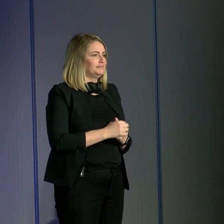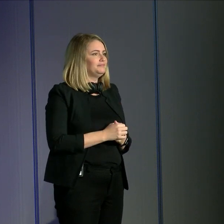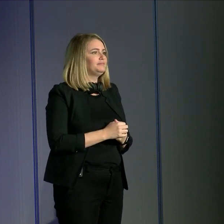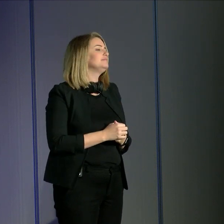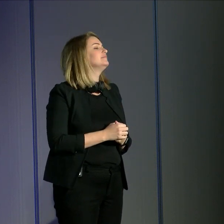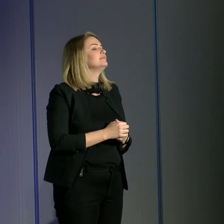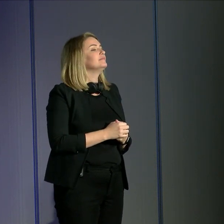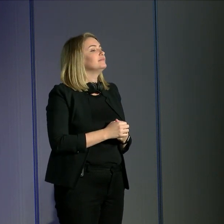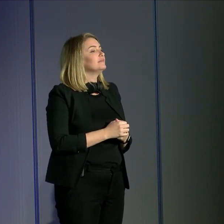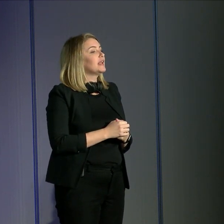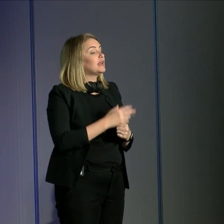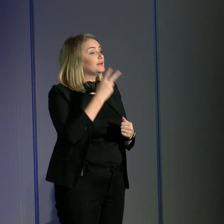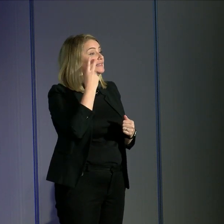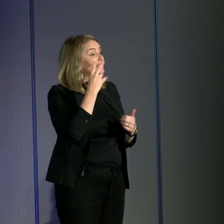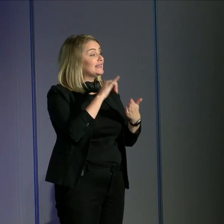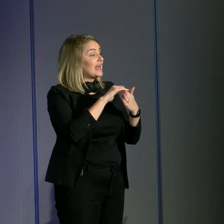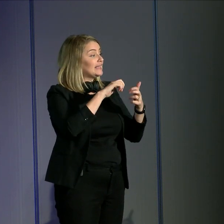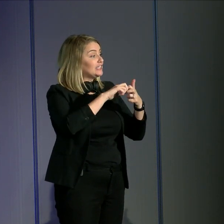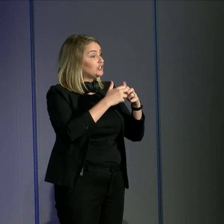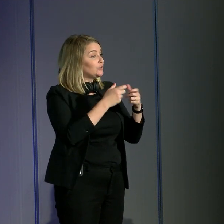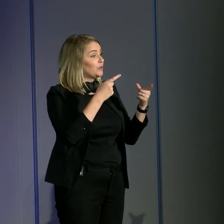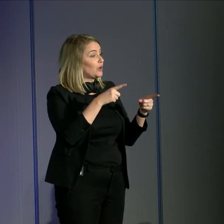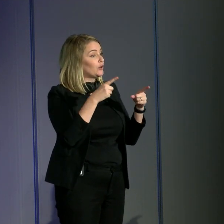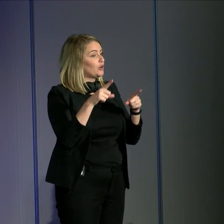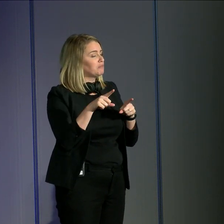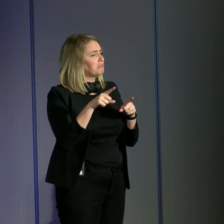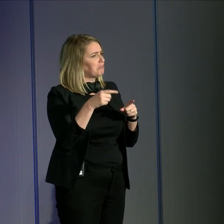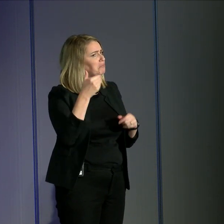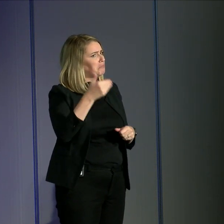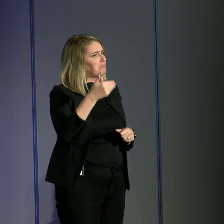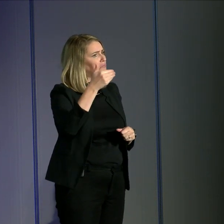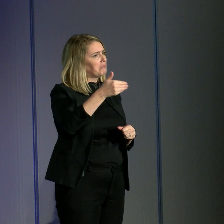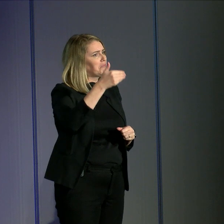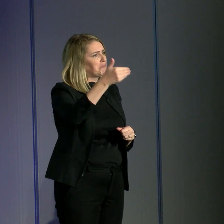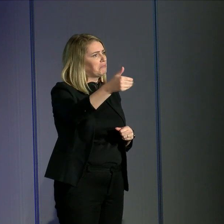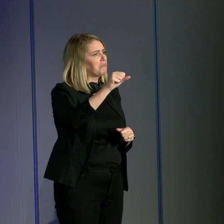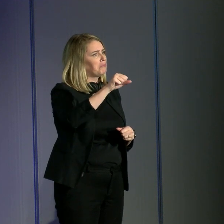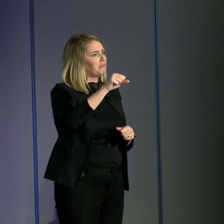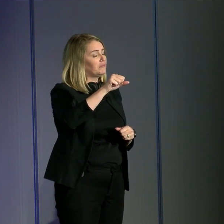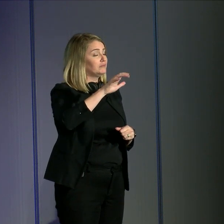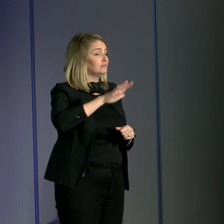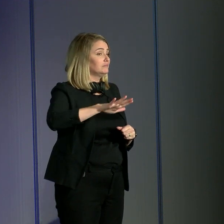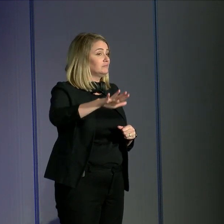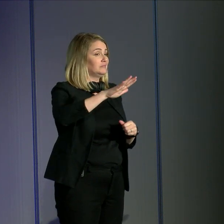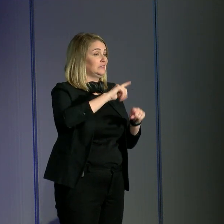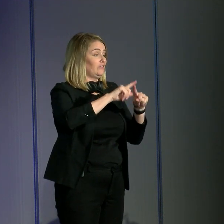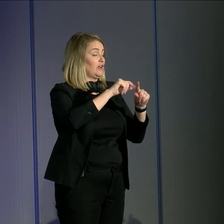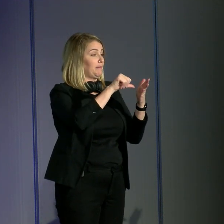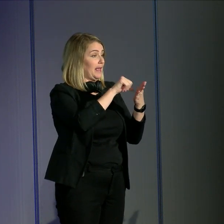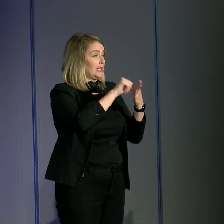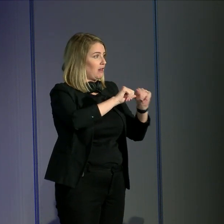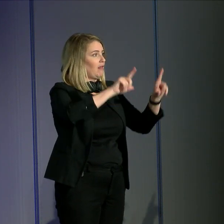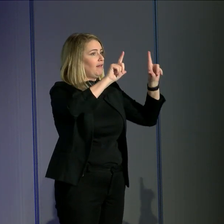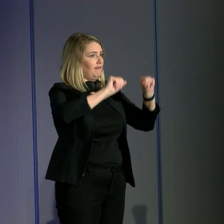And we can see that the issue actually occurs fairly consistently across all the pages we've tested.